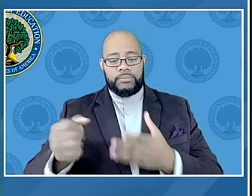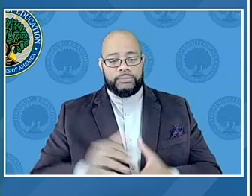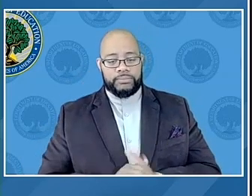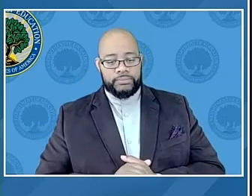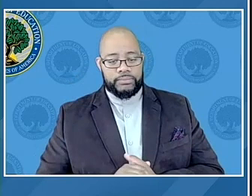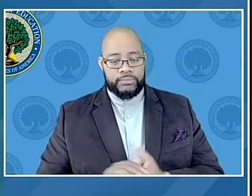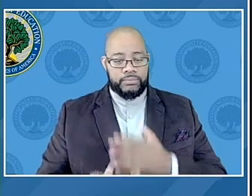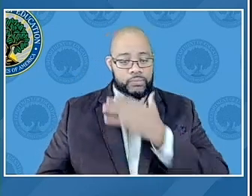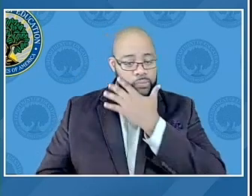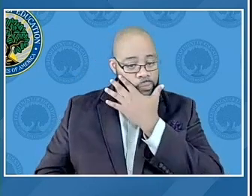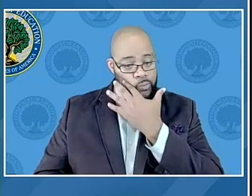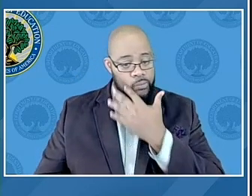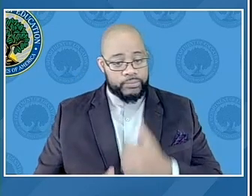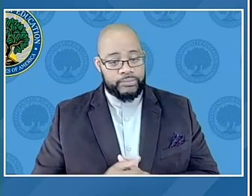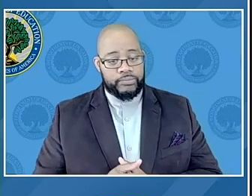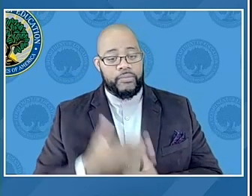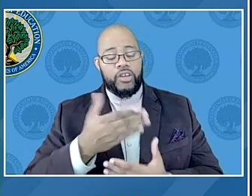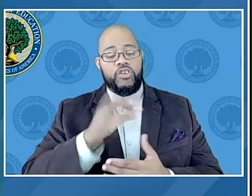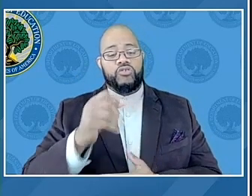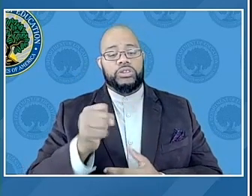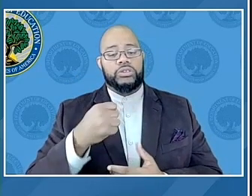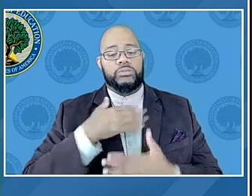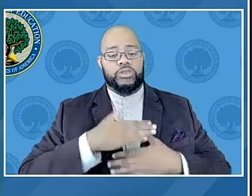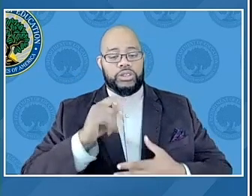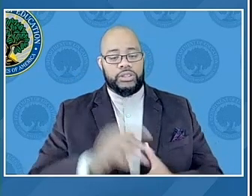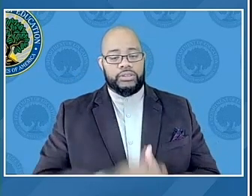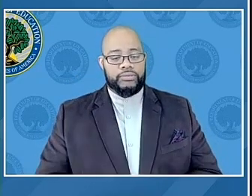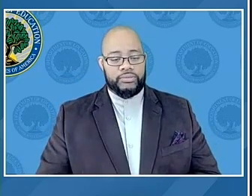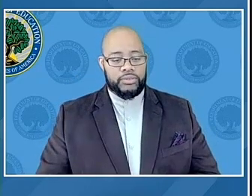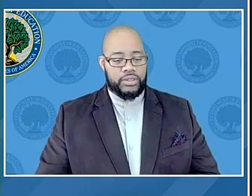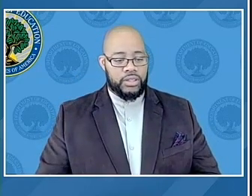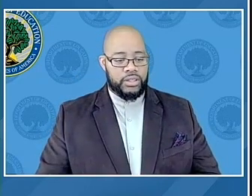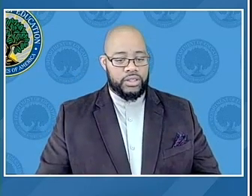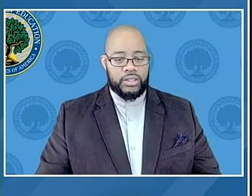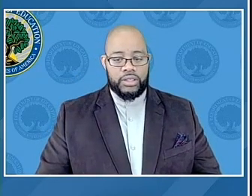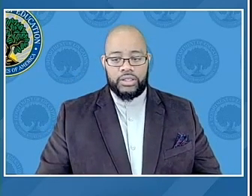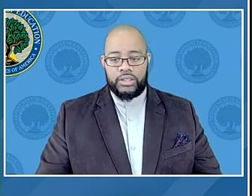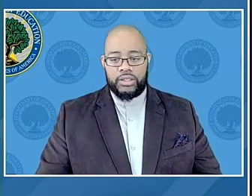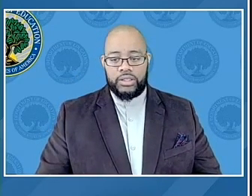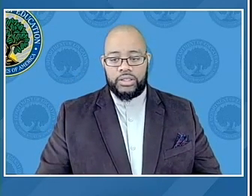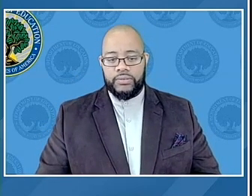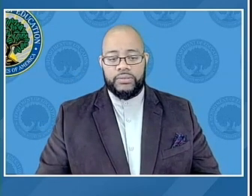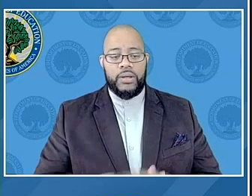Thank you, Chris. We appreciate it. Alright Mike, who do we have next?